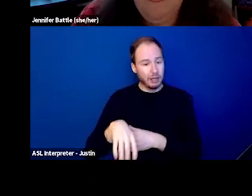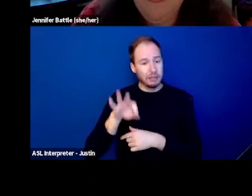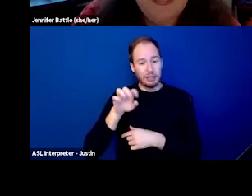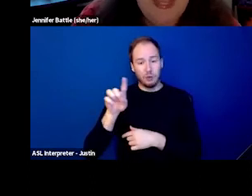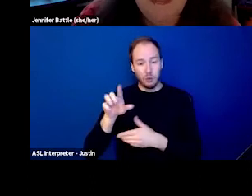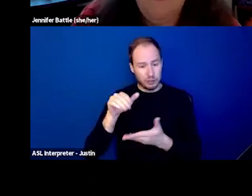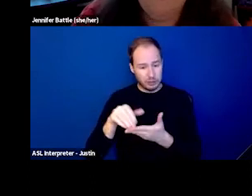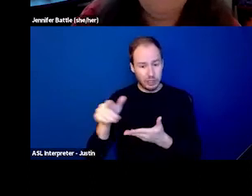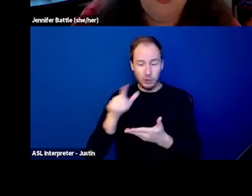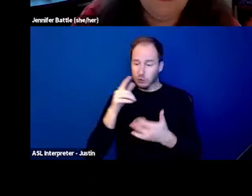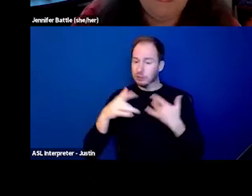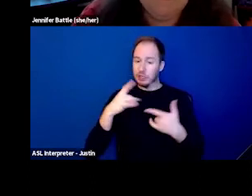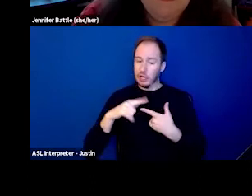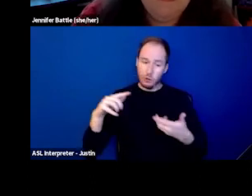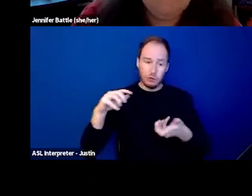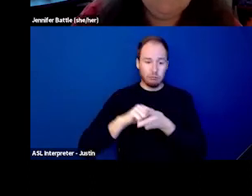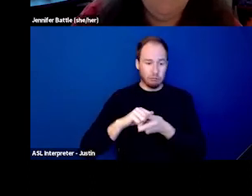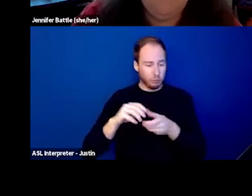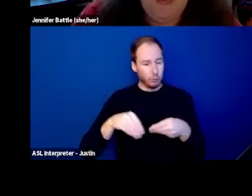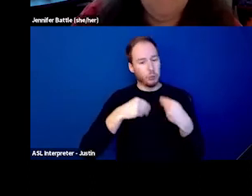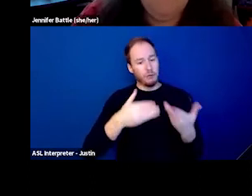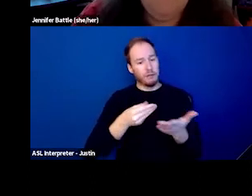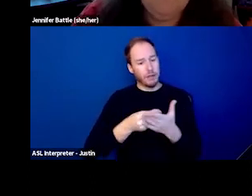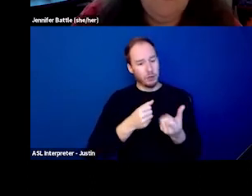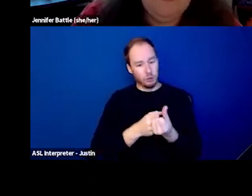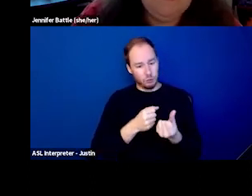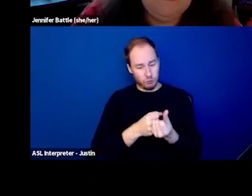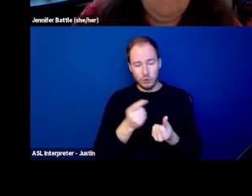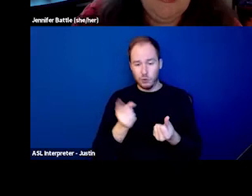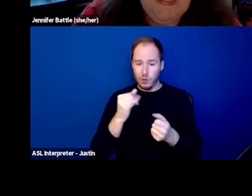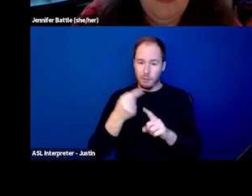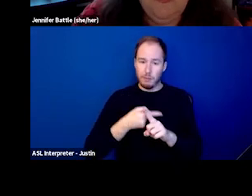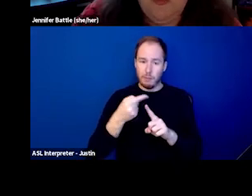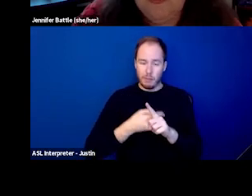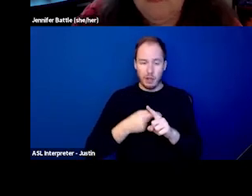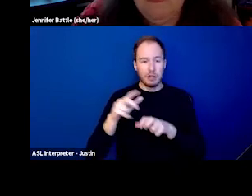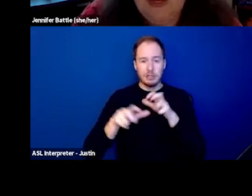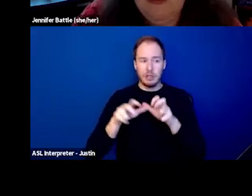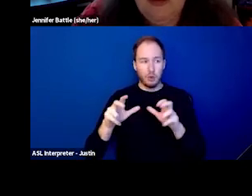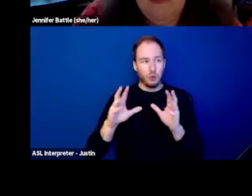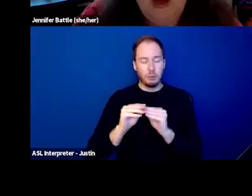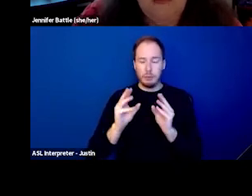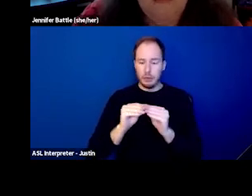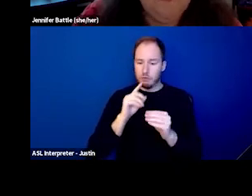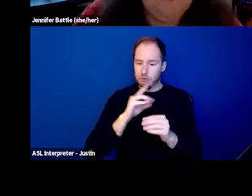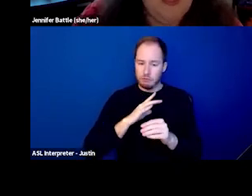are very excited about this project. And so those monthly statewide stakeholder groups have been very, very powerful.